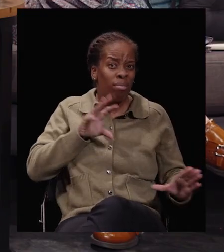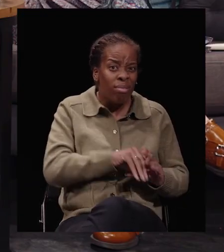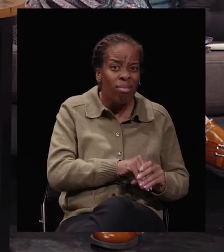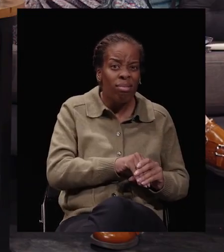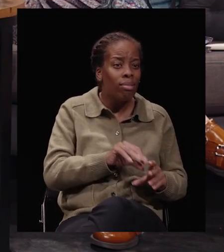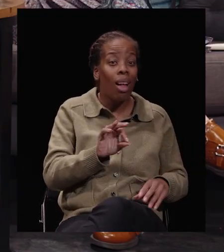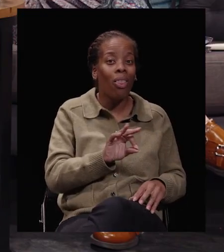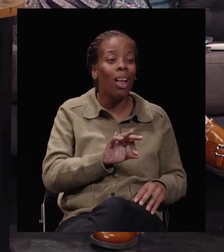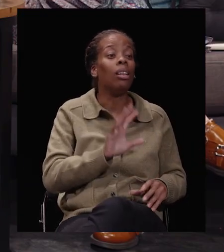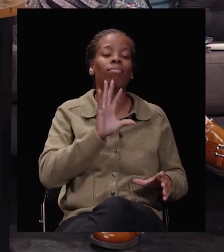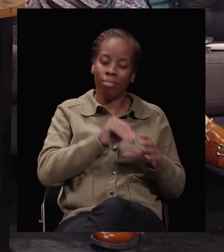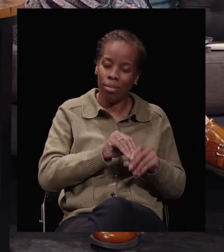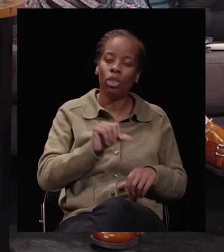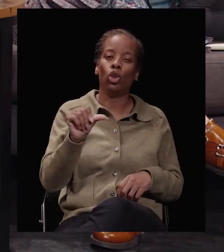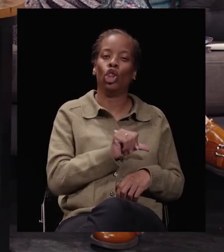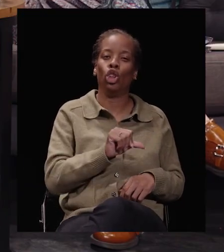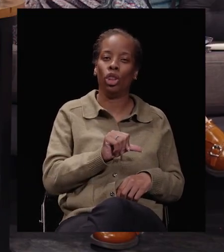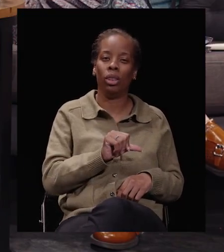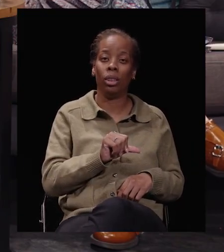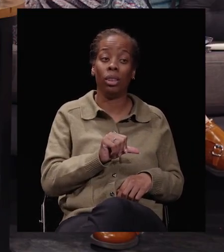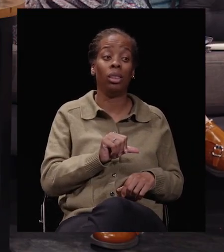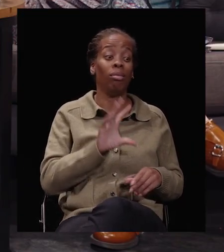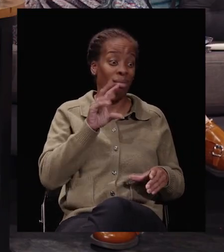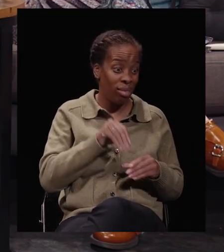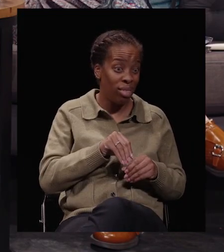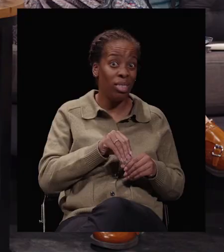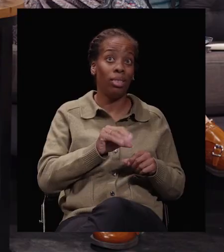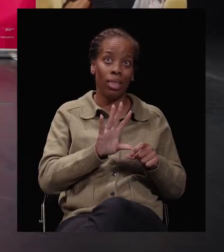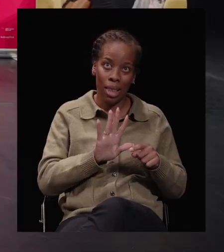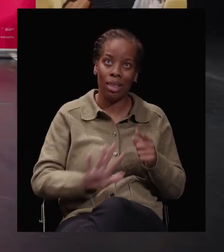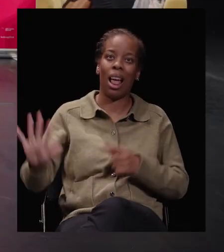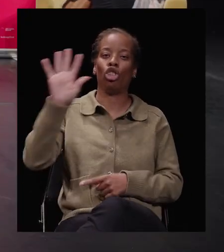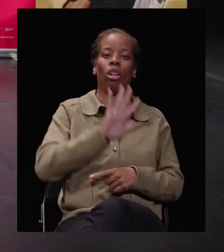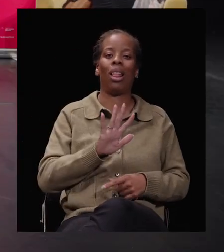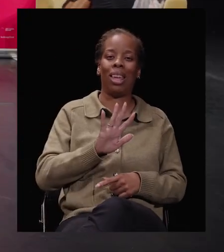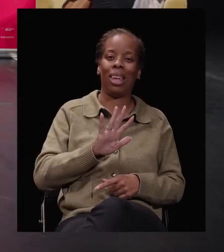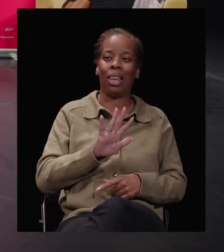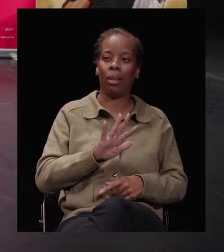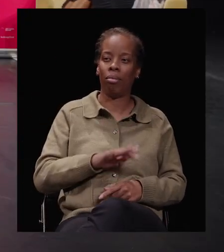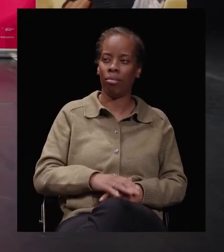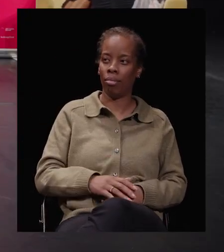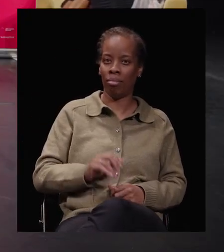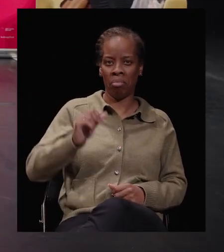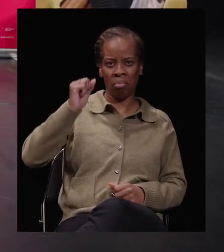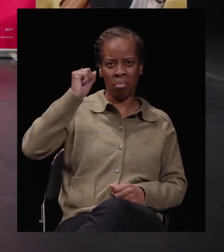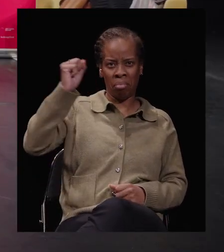So I think that, but like on a national scale, my dictatorship, yeah. Okay, long live your dictatorship, man.